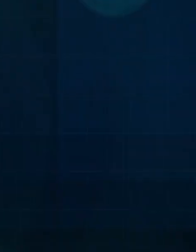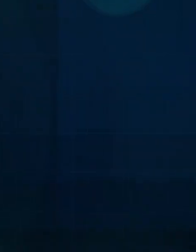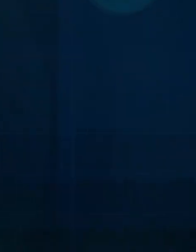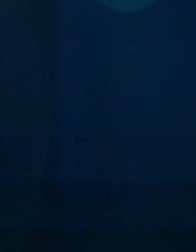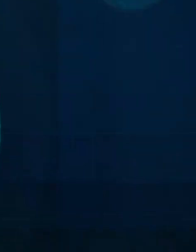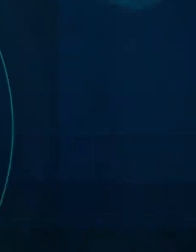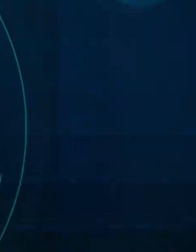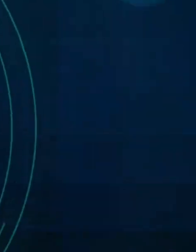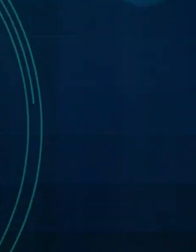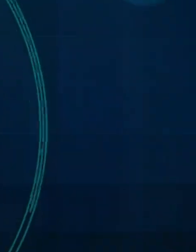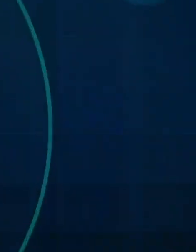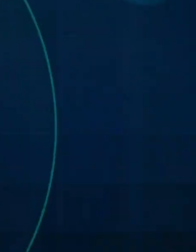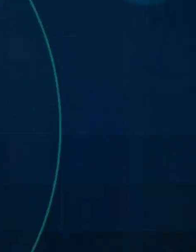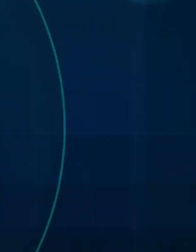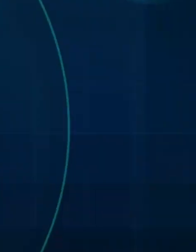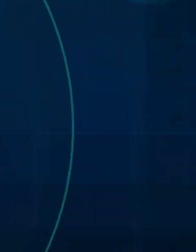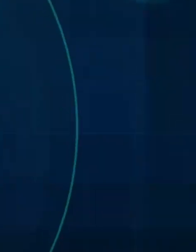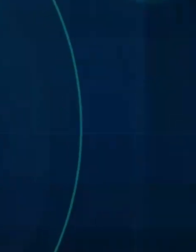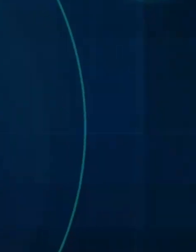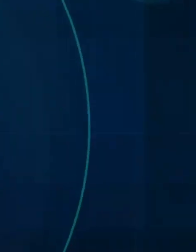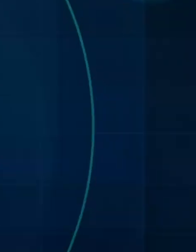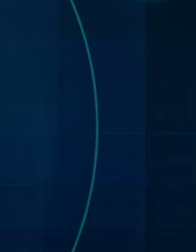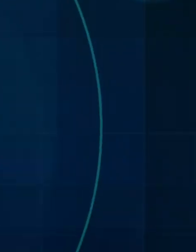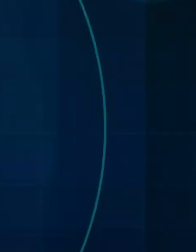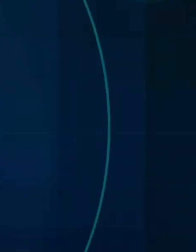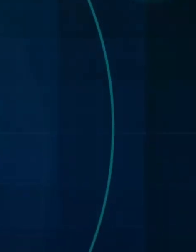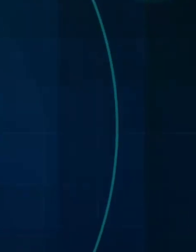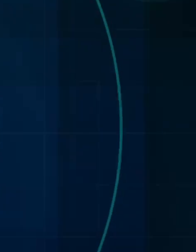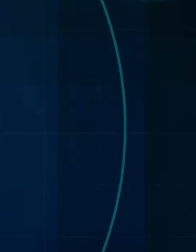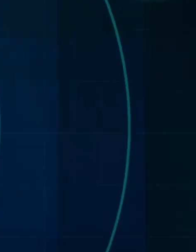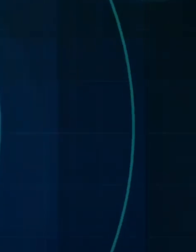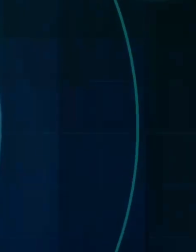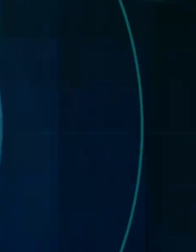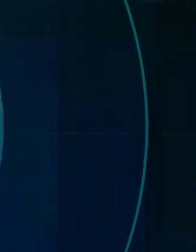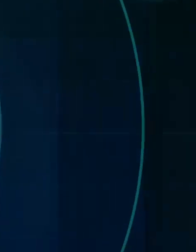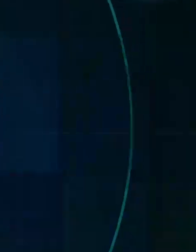can now be automated by agents working in concert within the array itself.